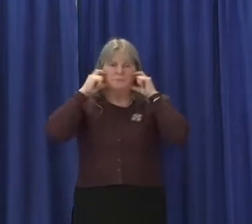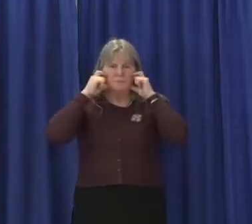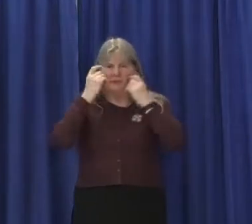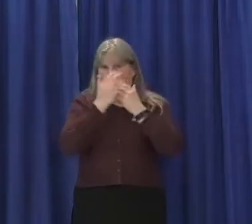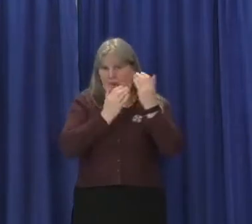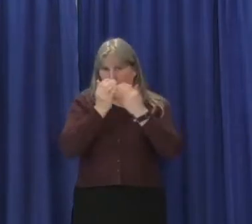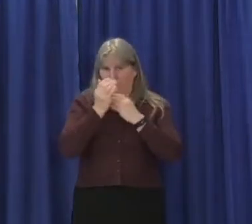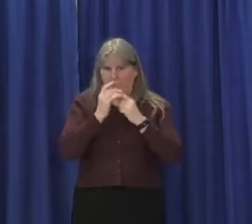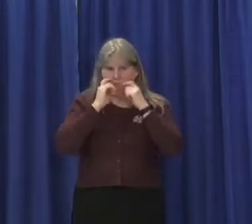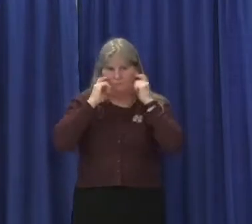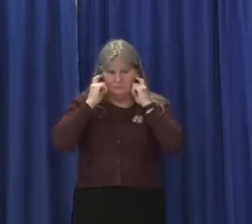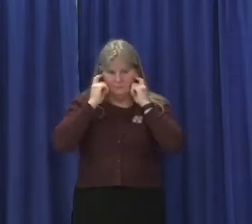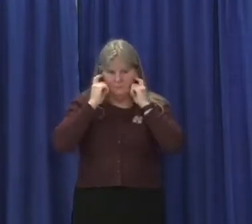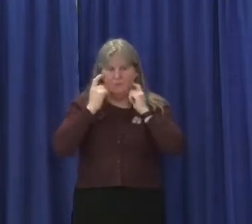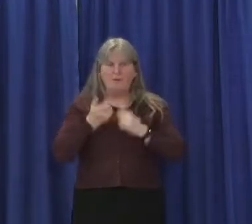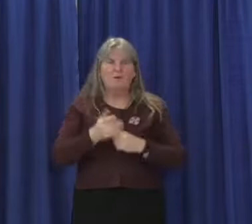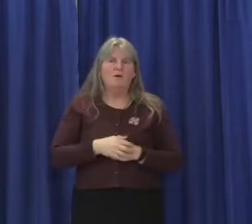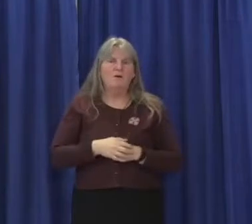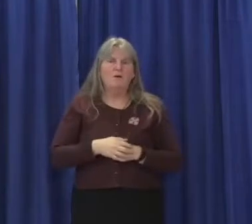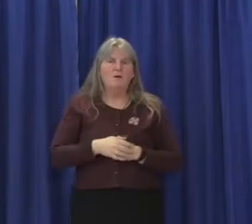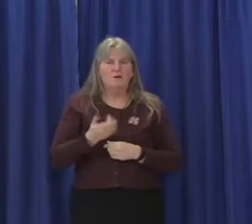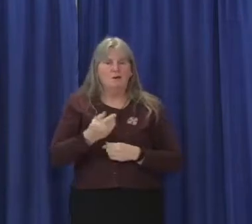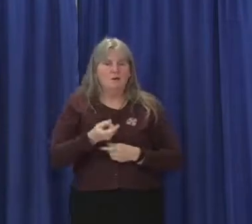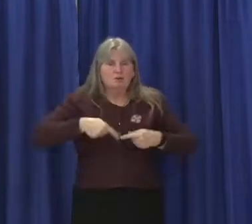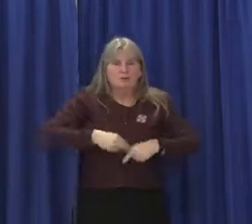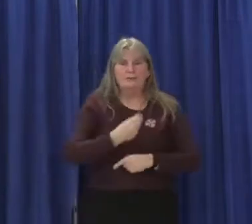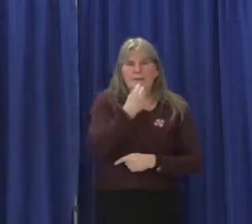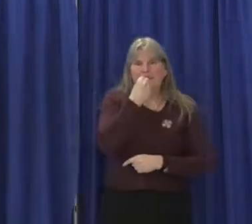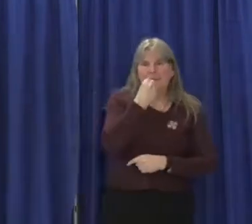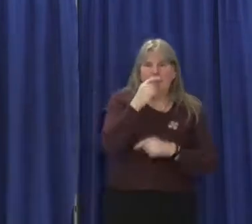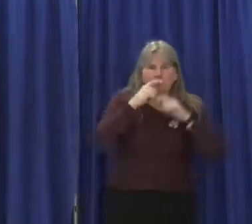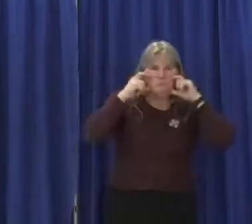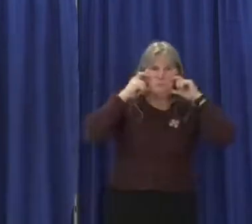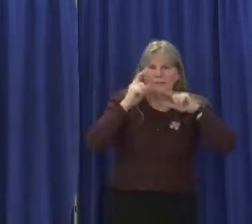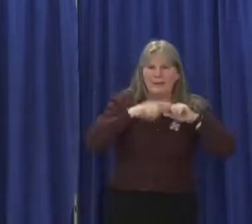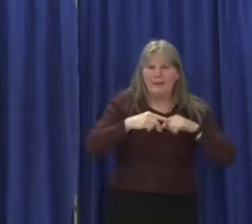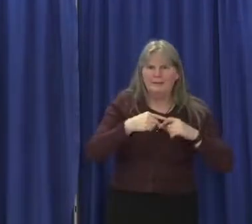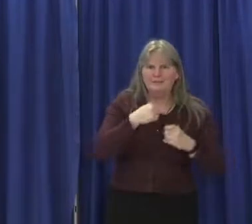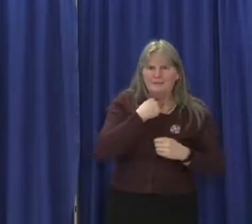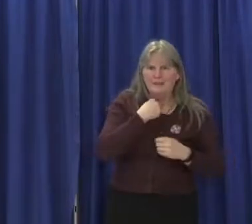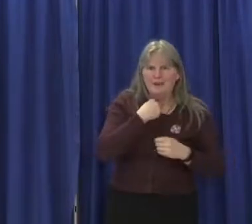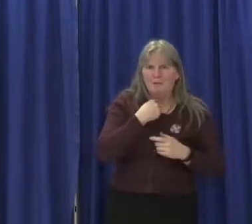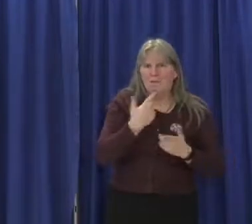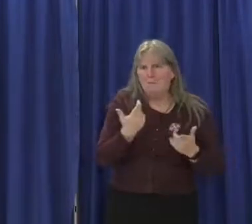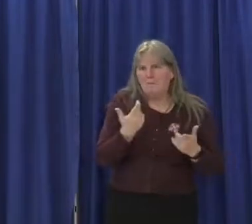So, one can't wear a mask when you're eating. However, people may choose to wear a mask when seated at the